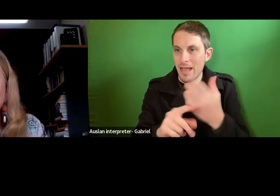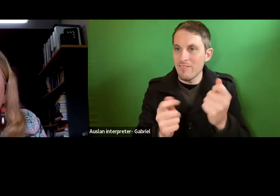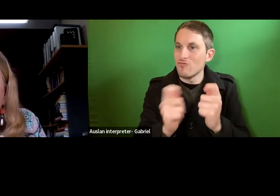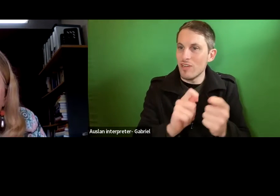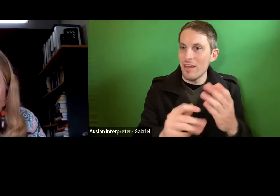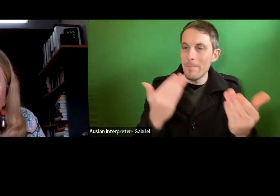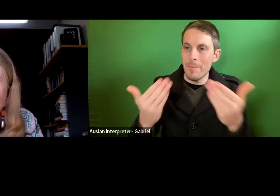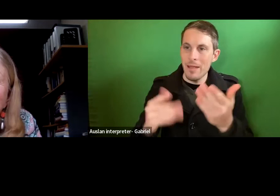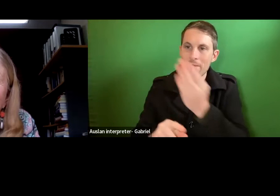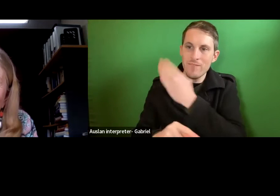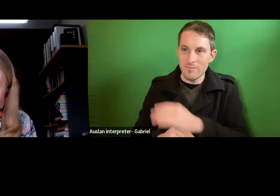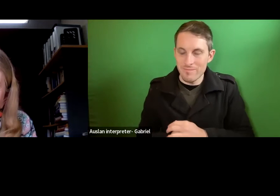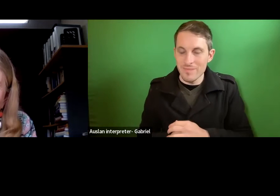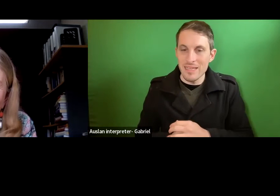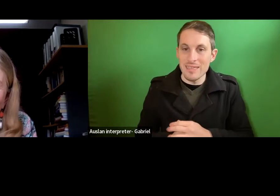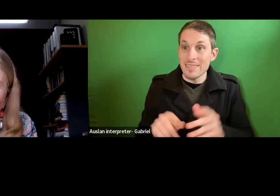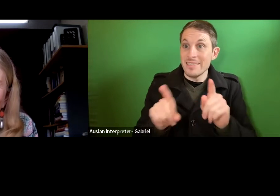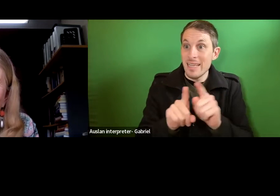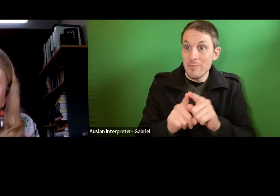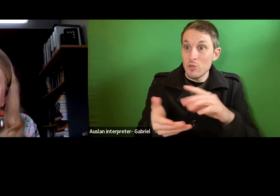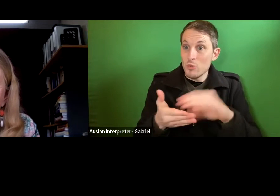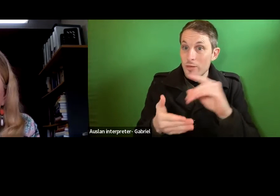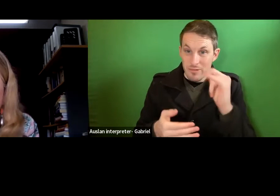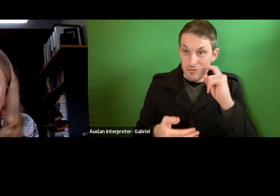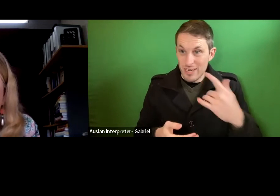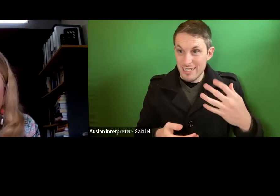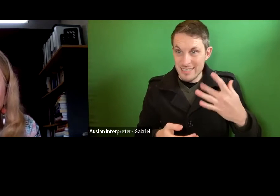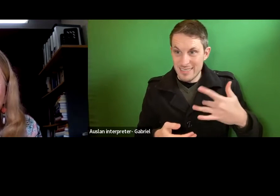earlier, a student might work their way all through primary school and part way through